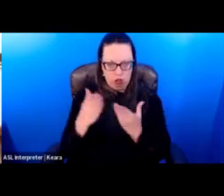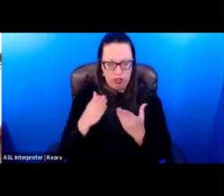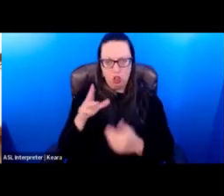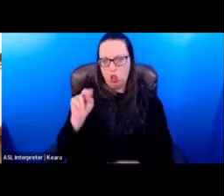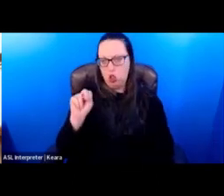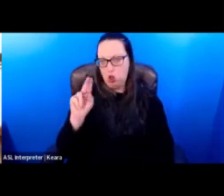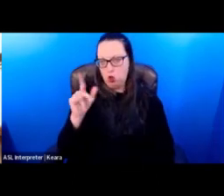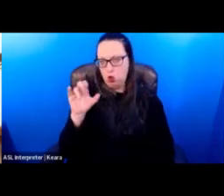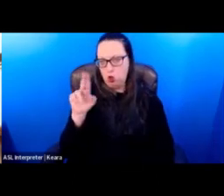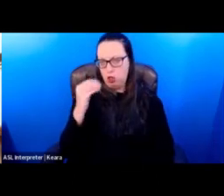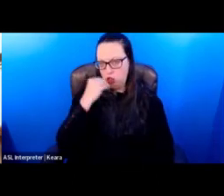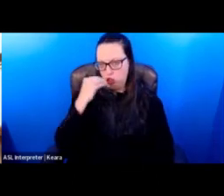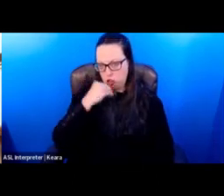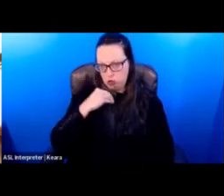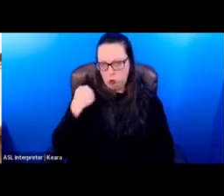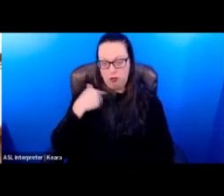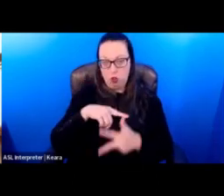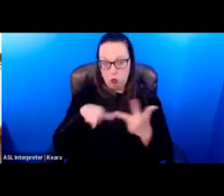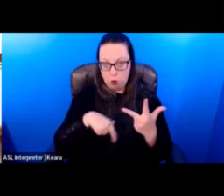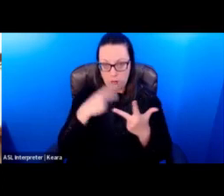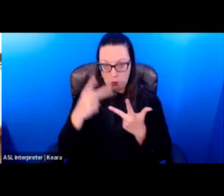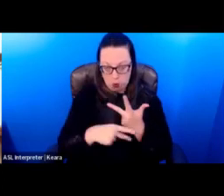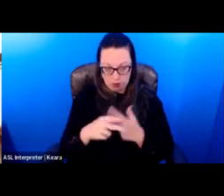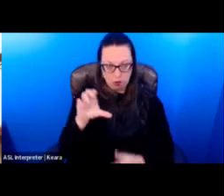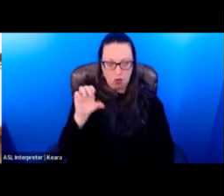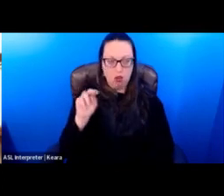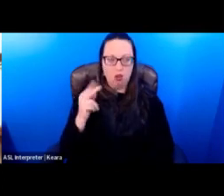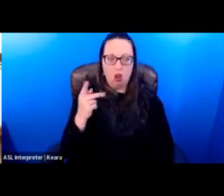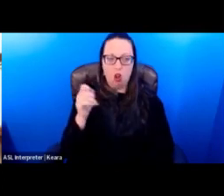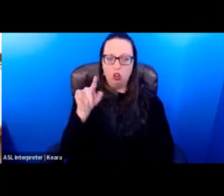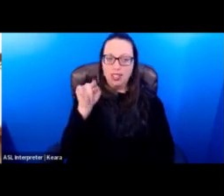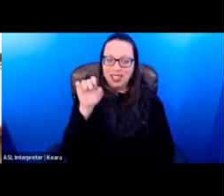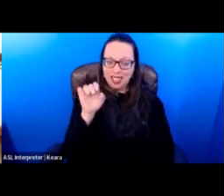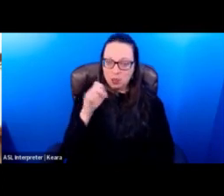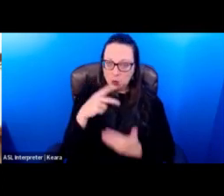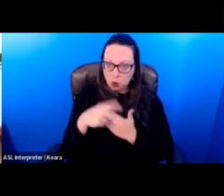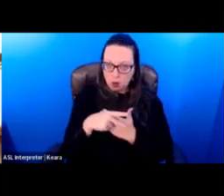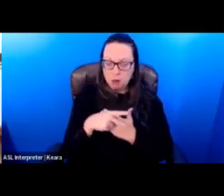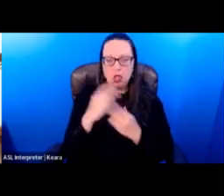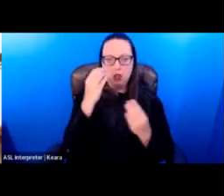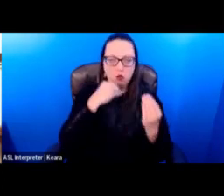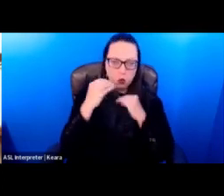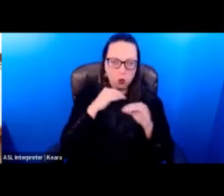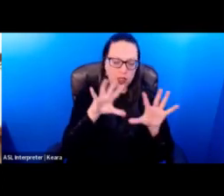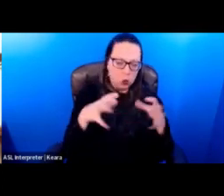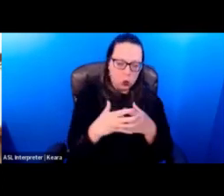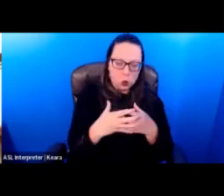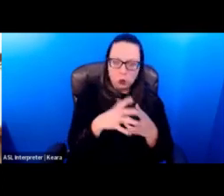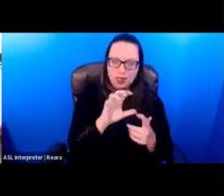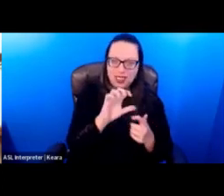have three distinct programs. Our congregate program, which is meals in group settings, such as in senior centers, our home